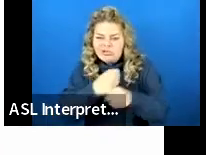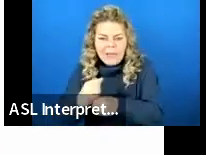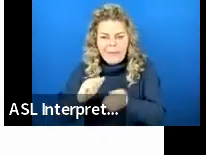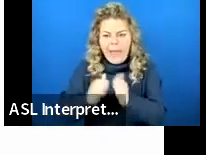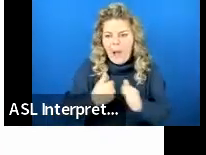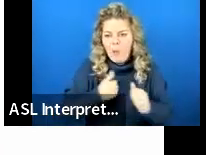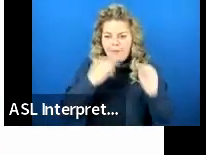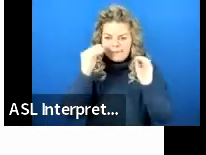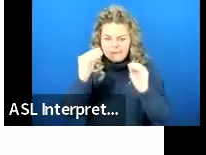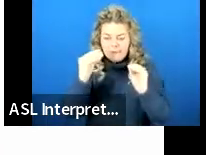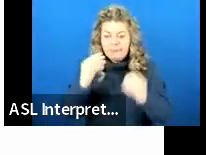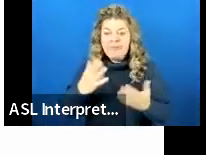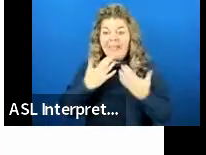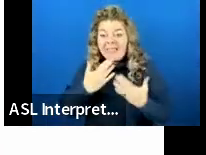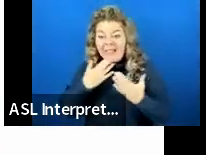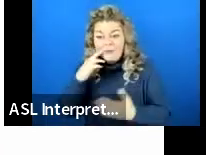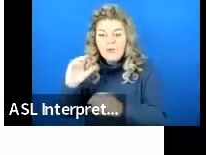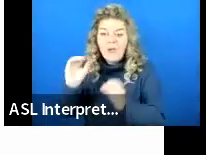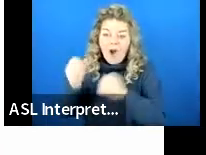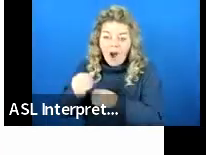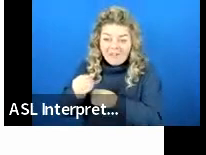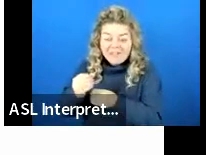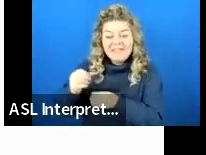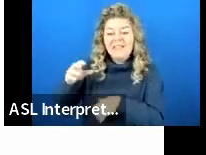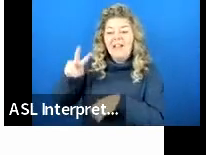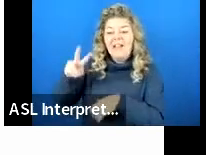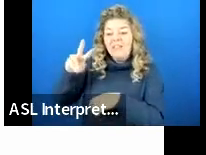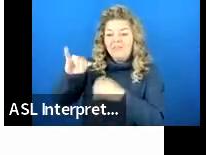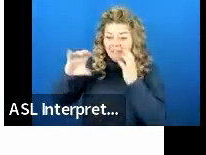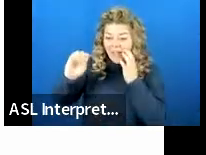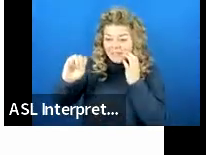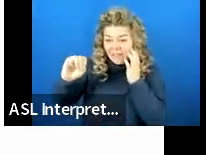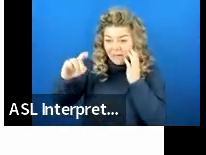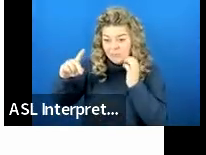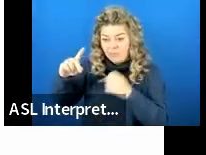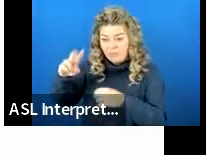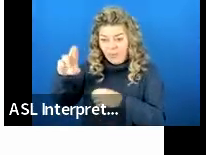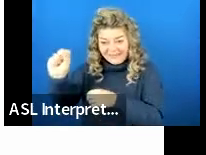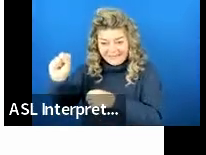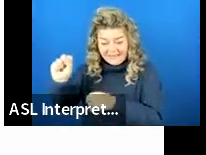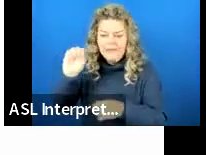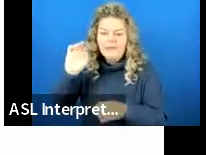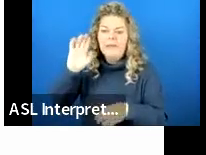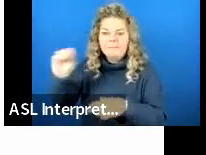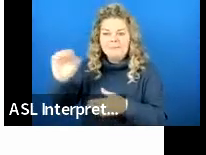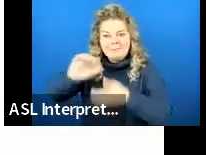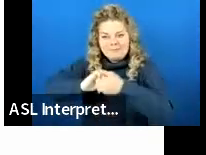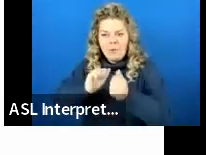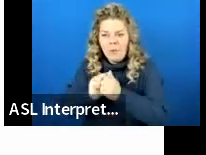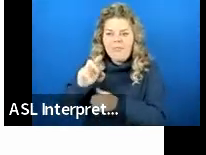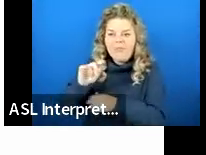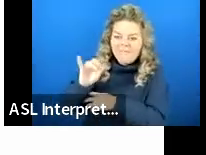of the Vice President's anti-racism research grant. In partnership with the Provost Anti-Racism Initiative,